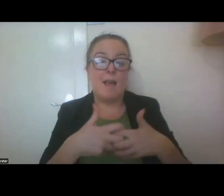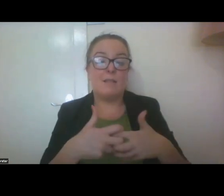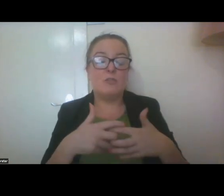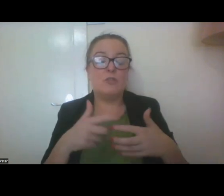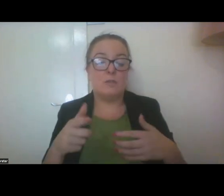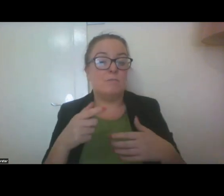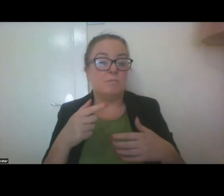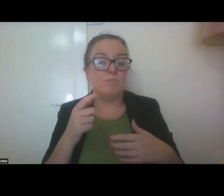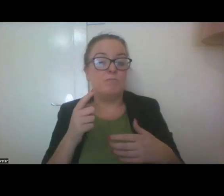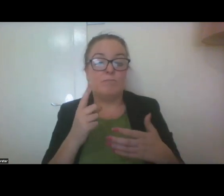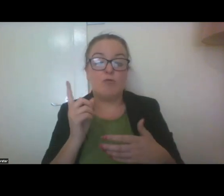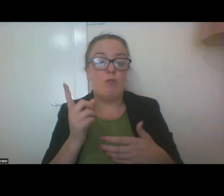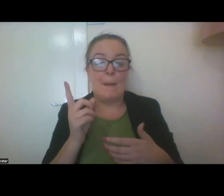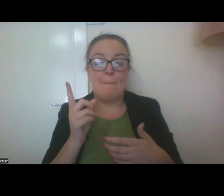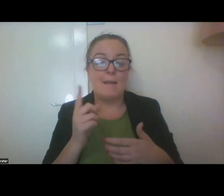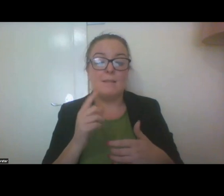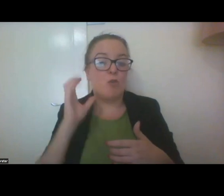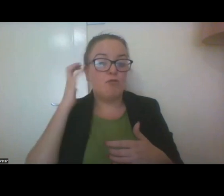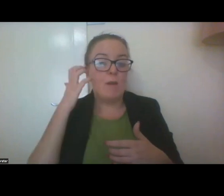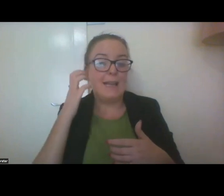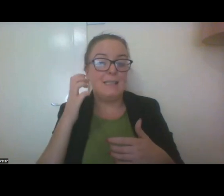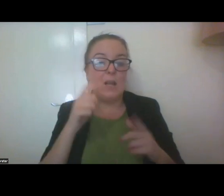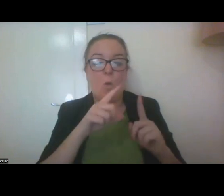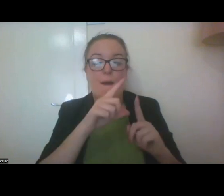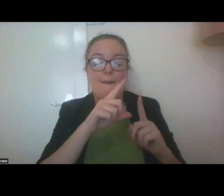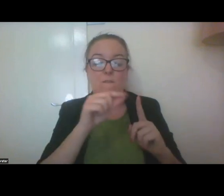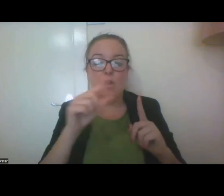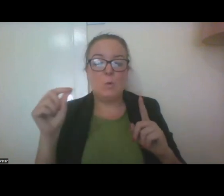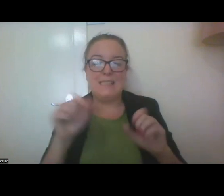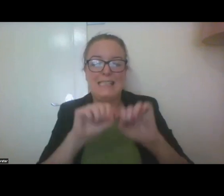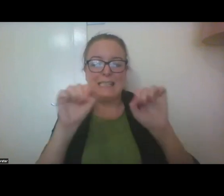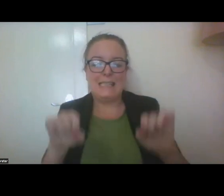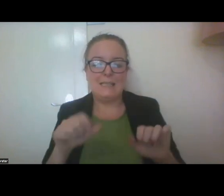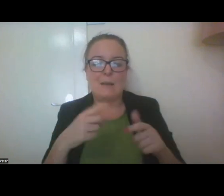would be a radio frequency system such as the one I've described, audio over Wi-Fi.